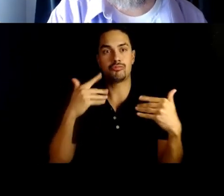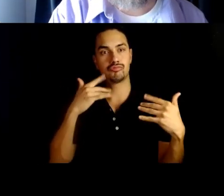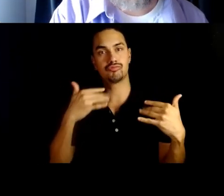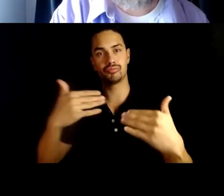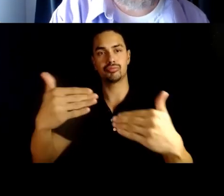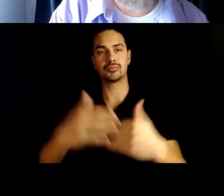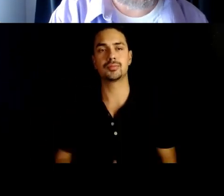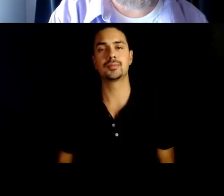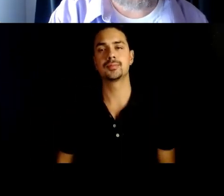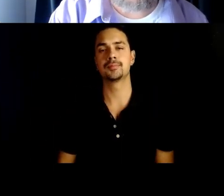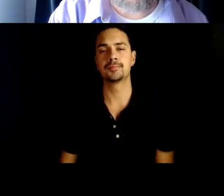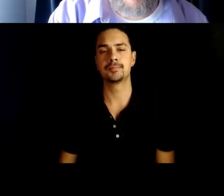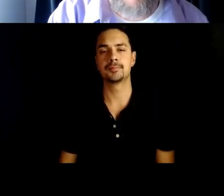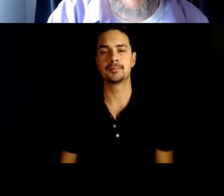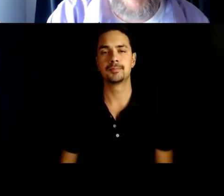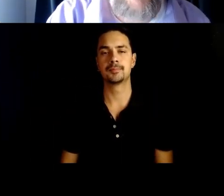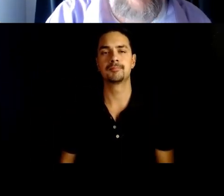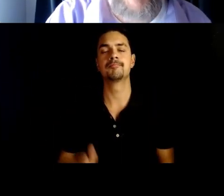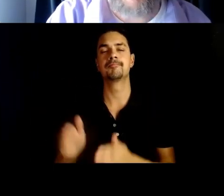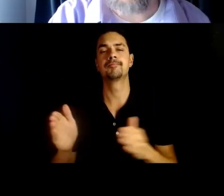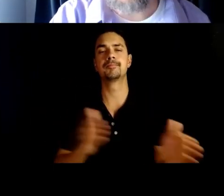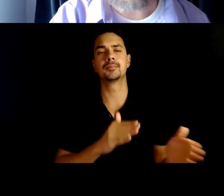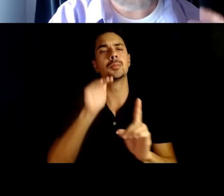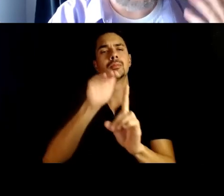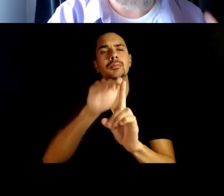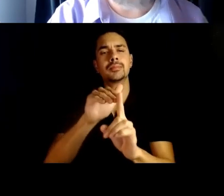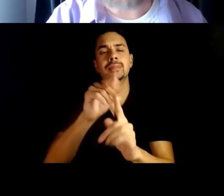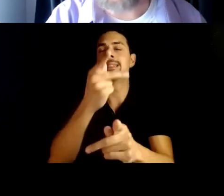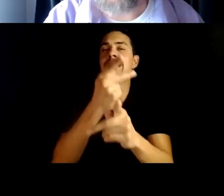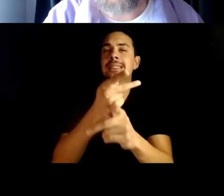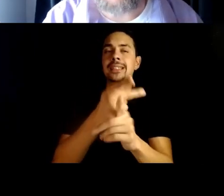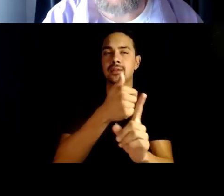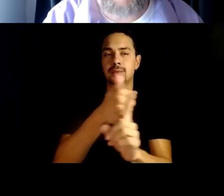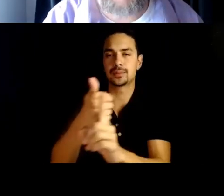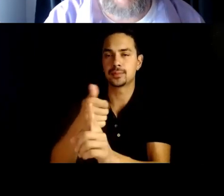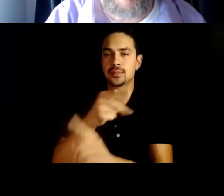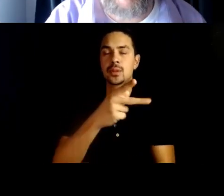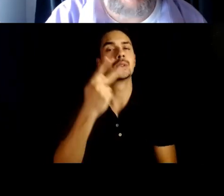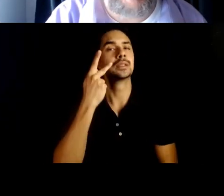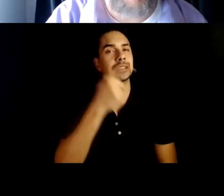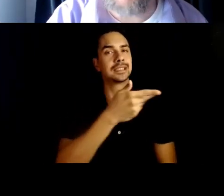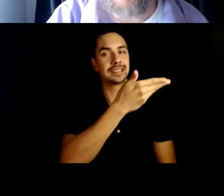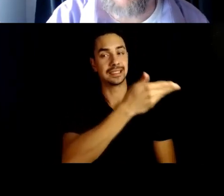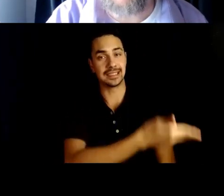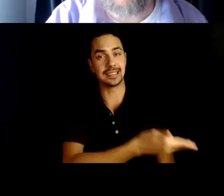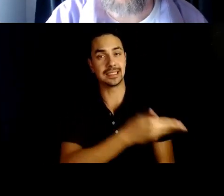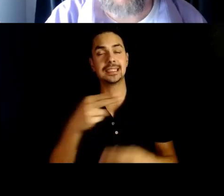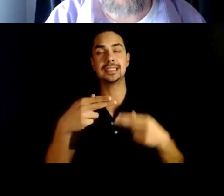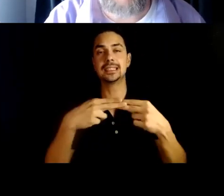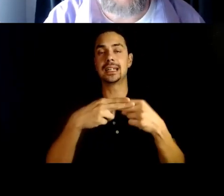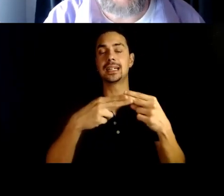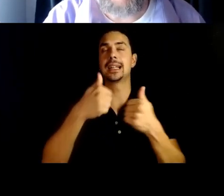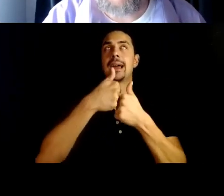I wanna remind folks to take care of yourself. You'll see this slide on every single webinar that you attend. That's by FORGE.